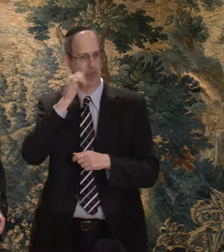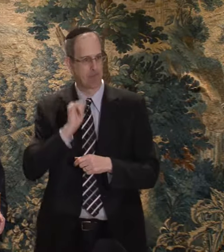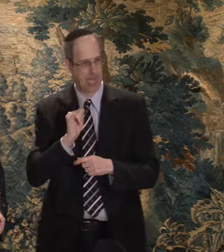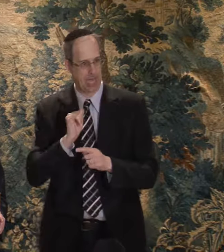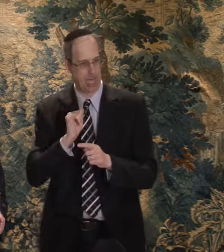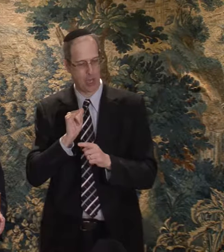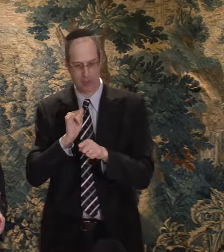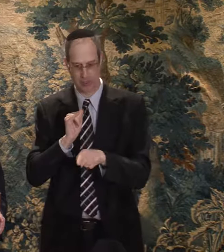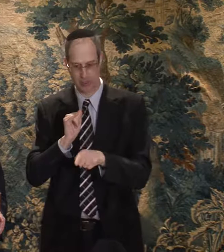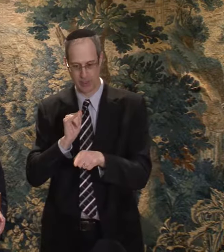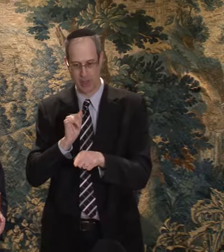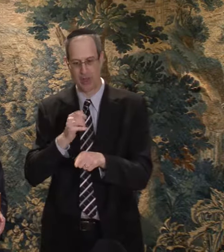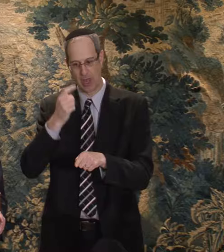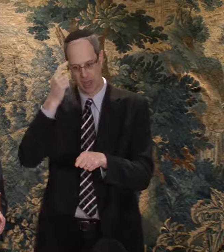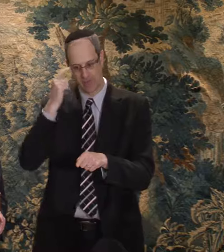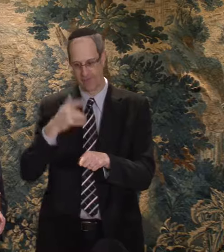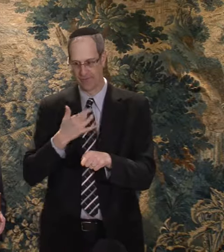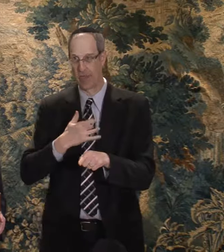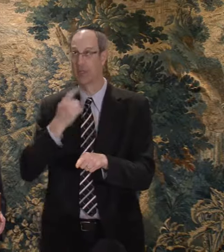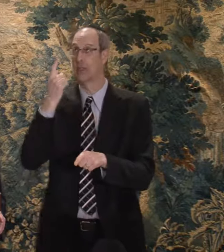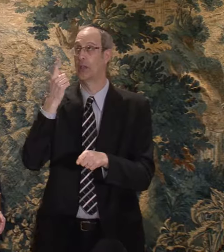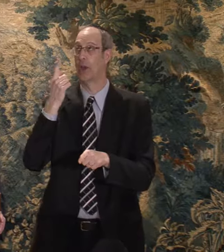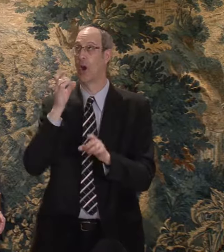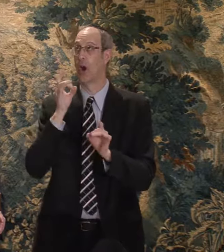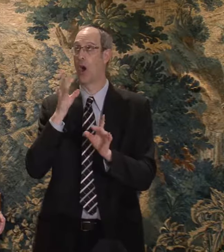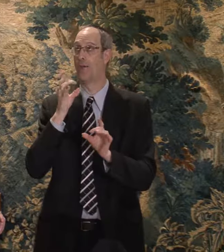felt rabona Shalom what an awful awful Gazzara